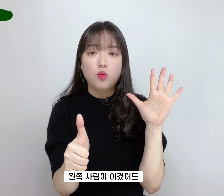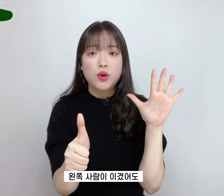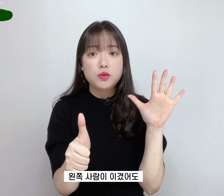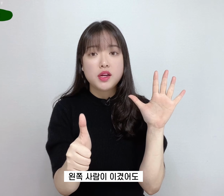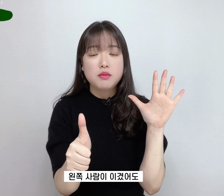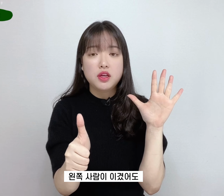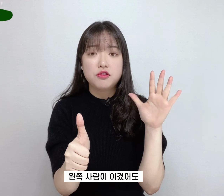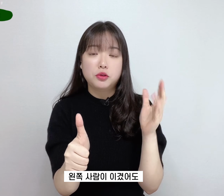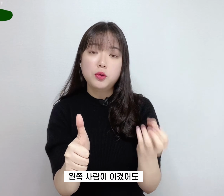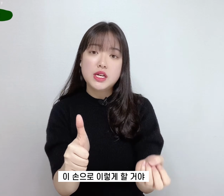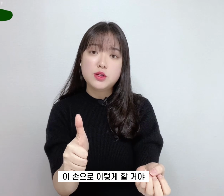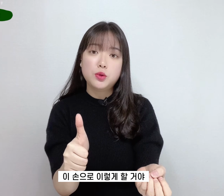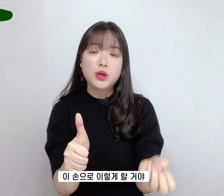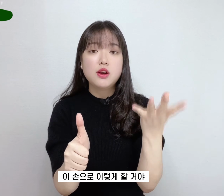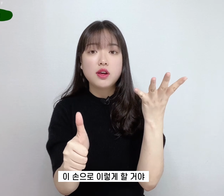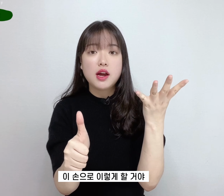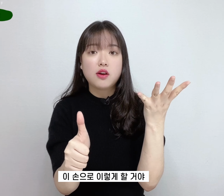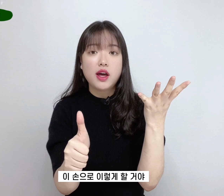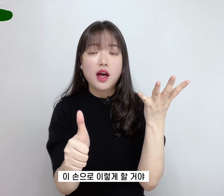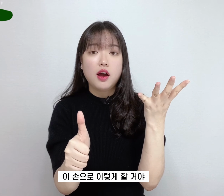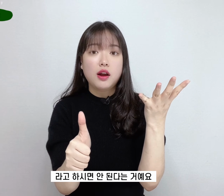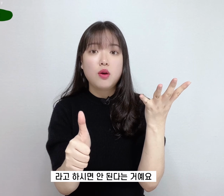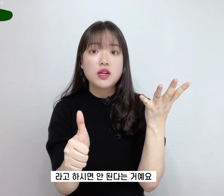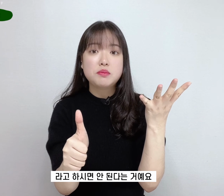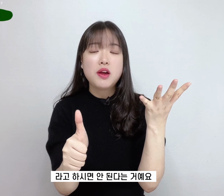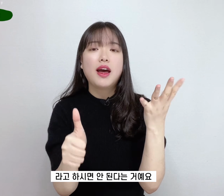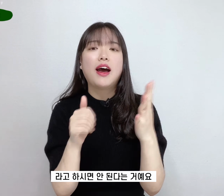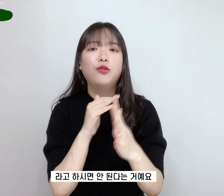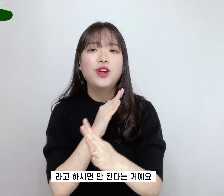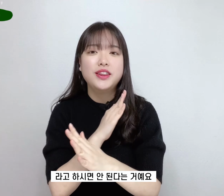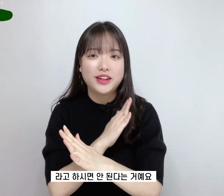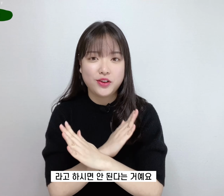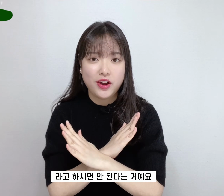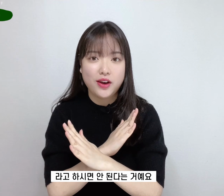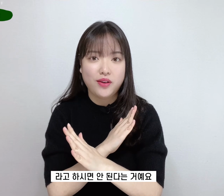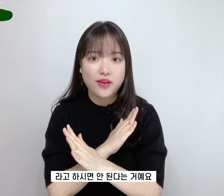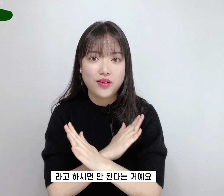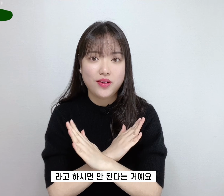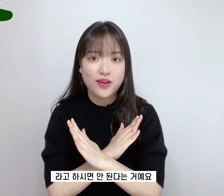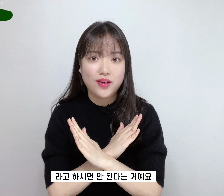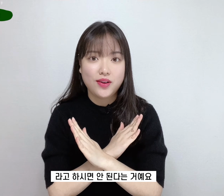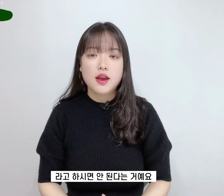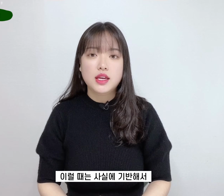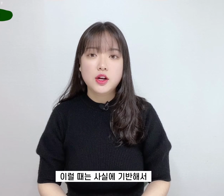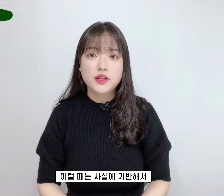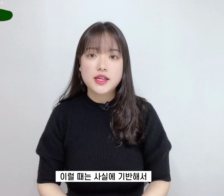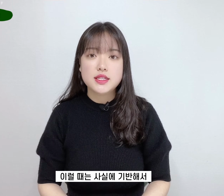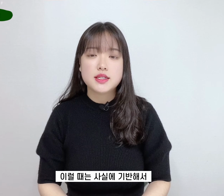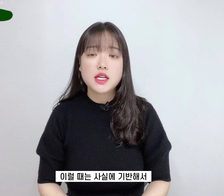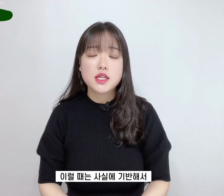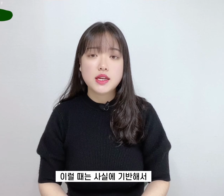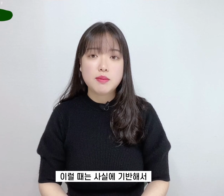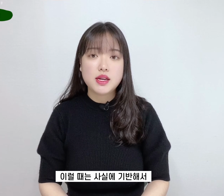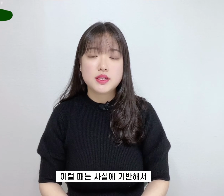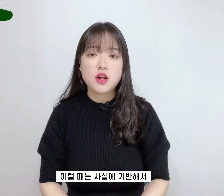so even if the person on the left wins, I will do this with this hand. In this case, based on the facts,